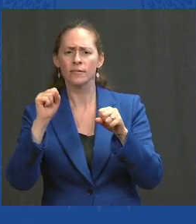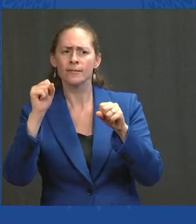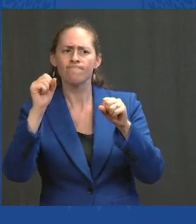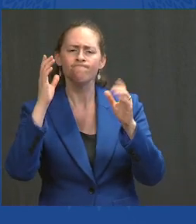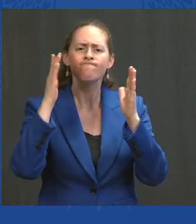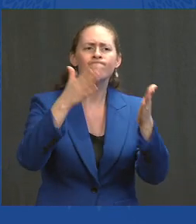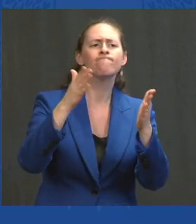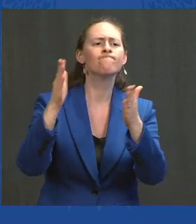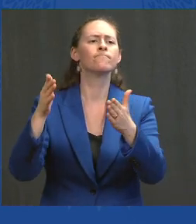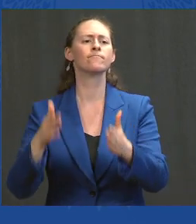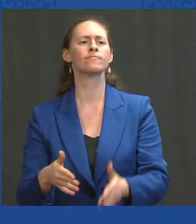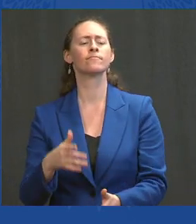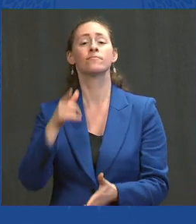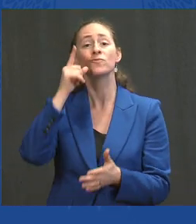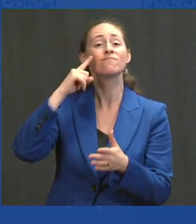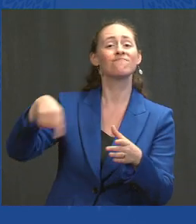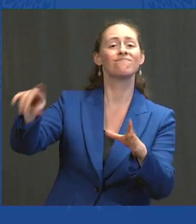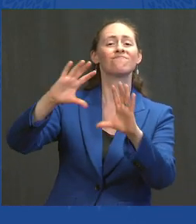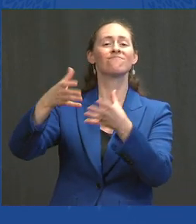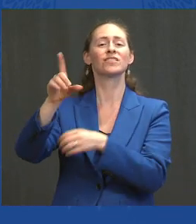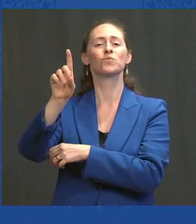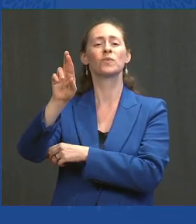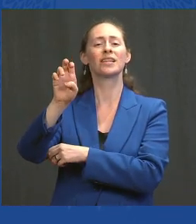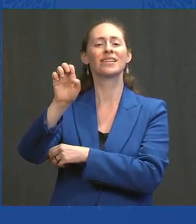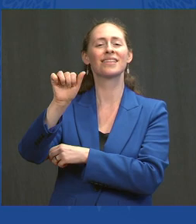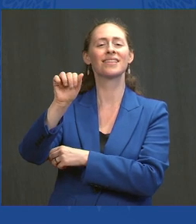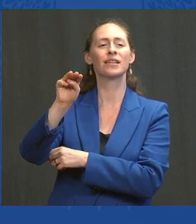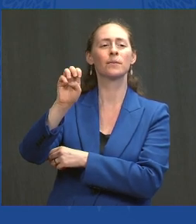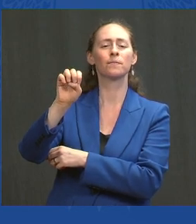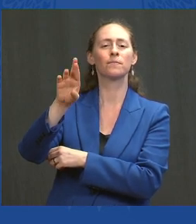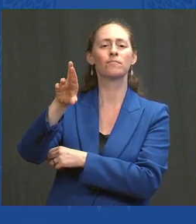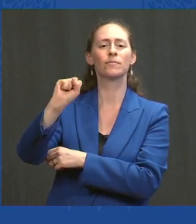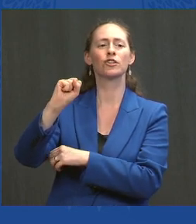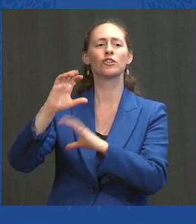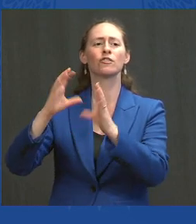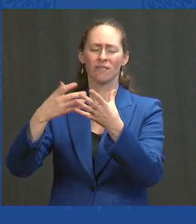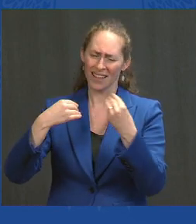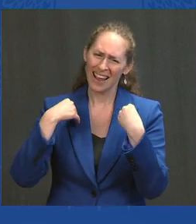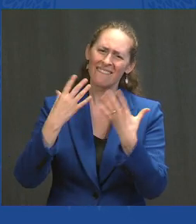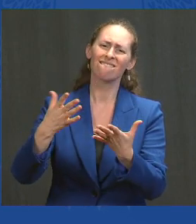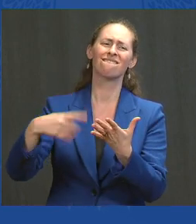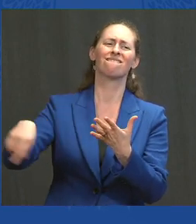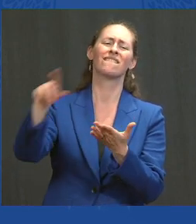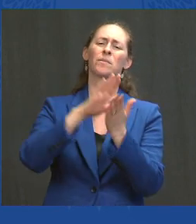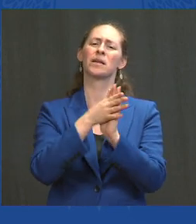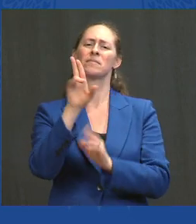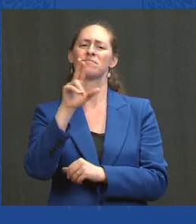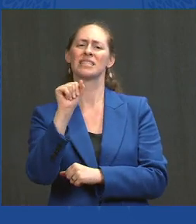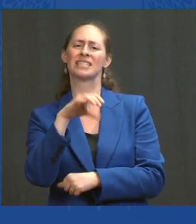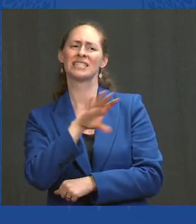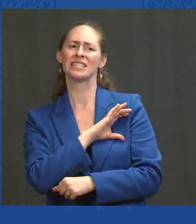the young people who have only known America as their home; a pathway for immigrants who are here on temporary protective status --